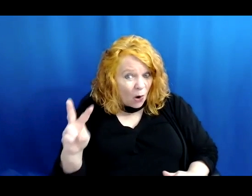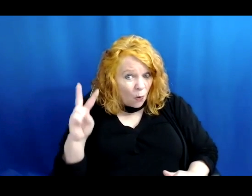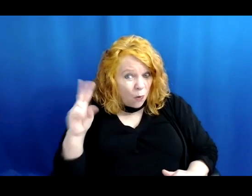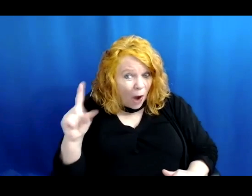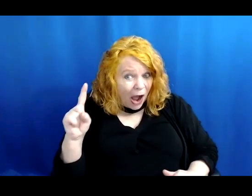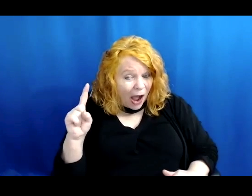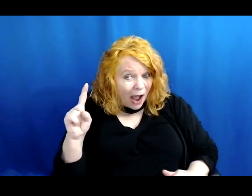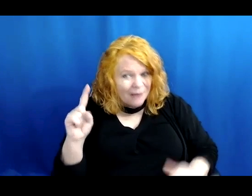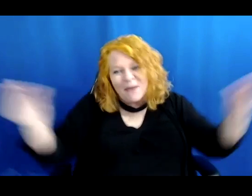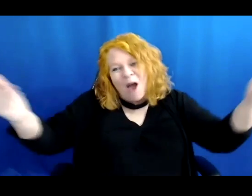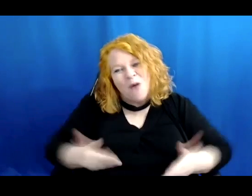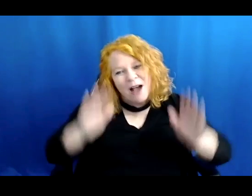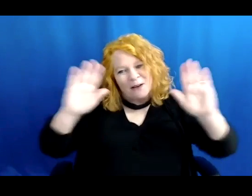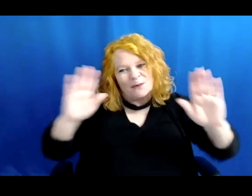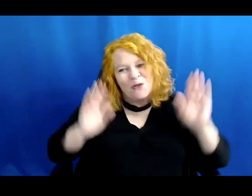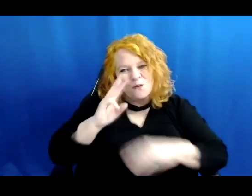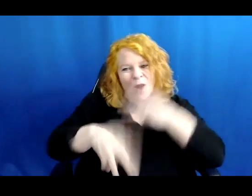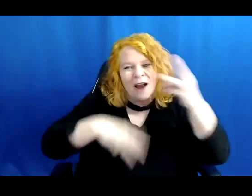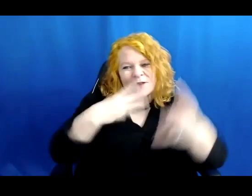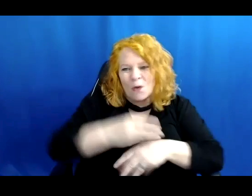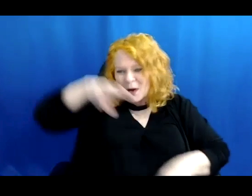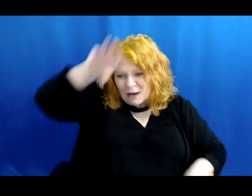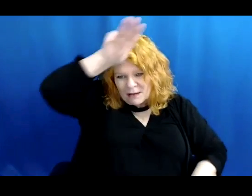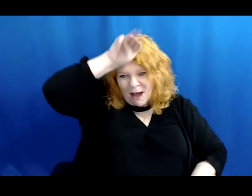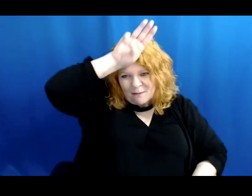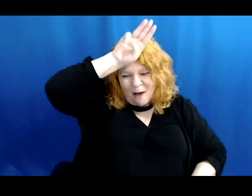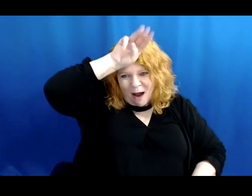Welcome to the wonderful world of Marvin. He's such a character.